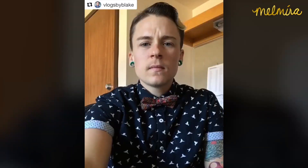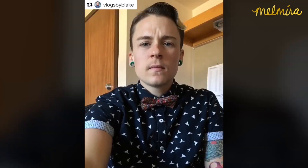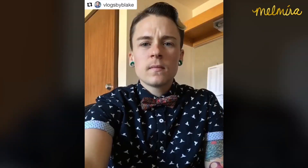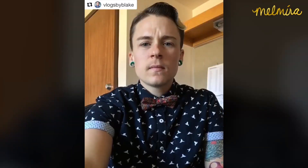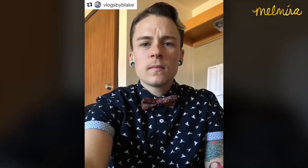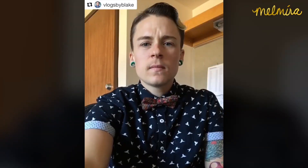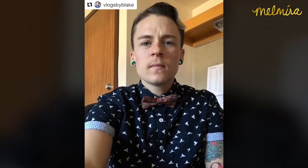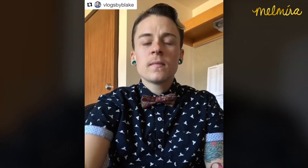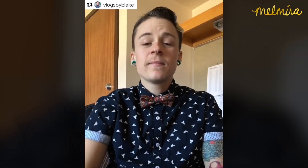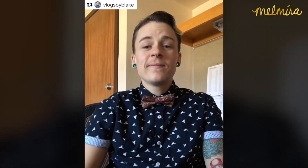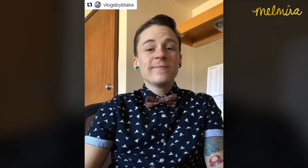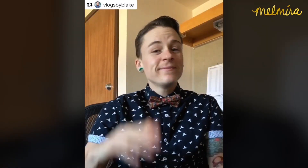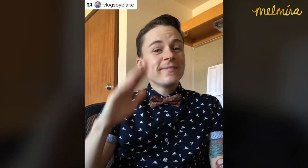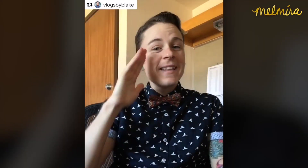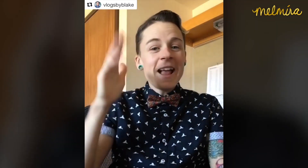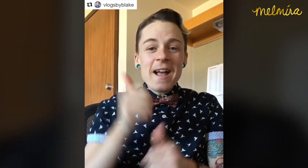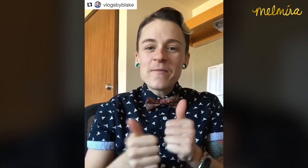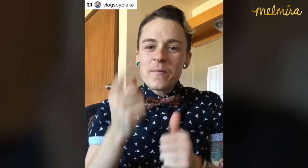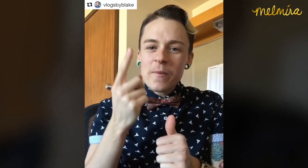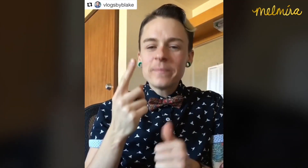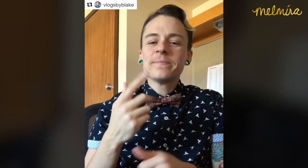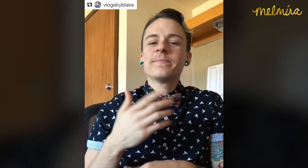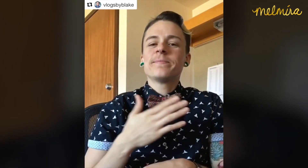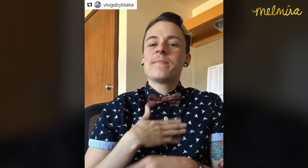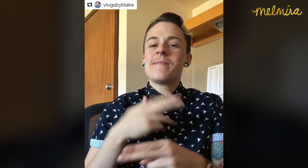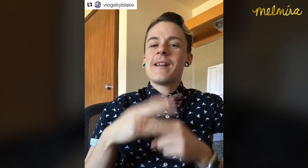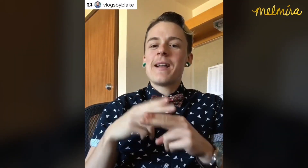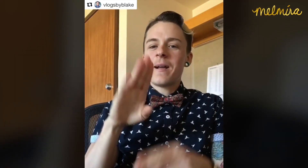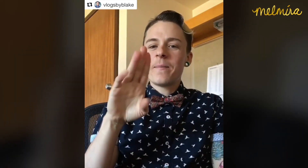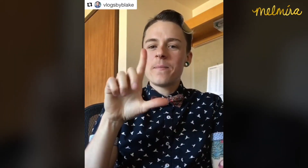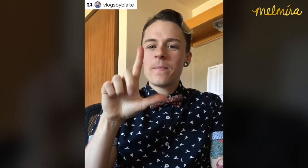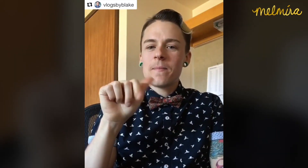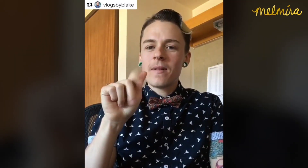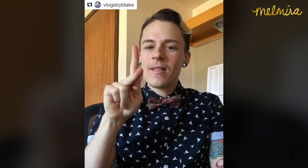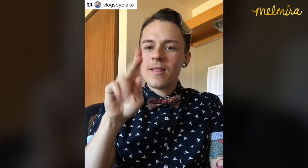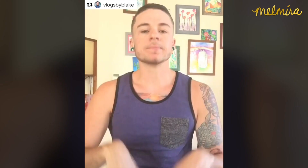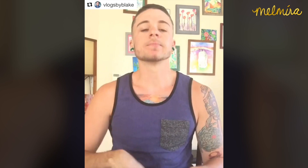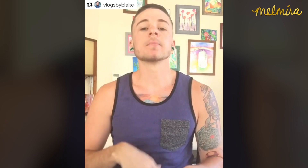Hi everyone. My name is Blake...